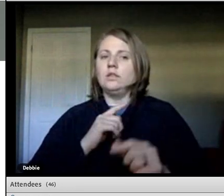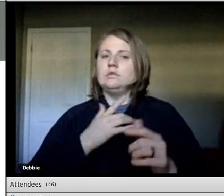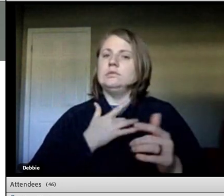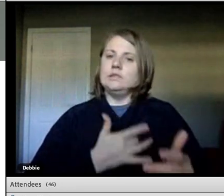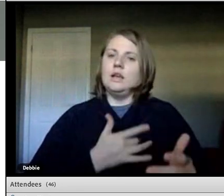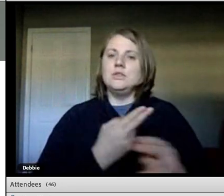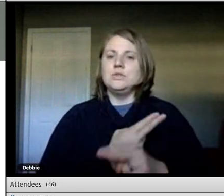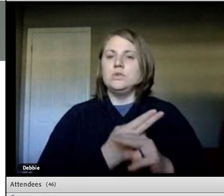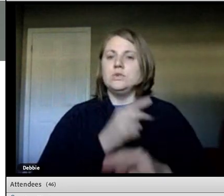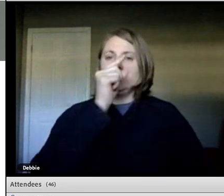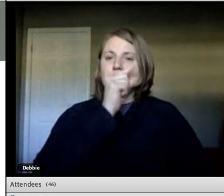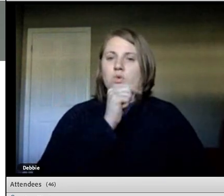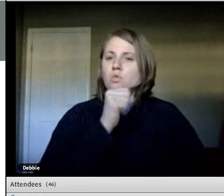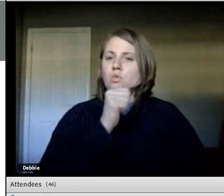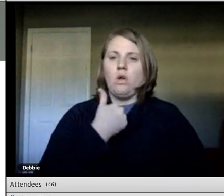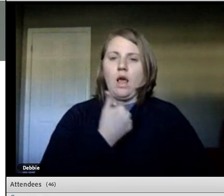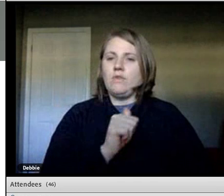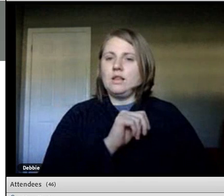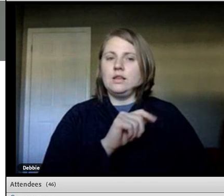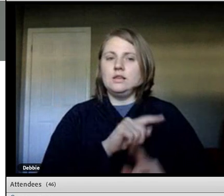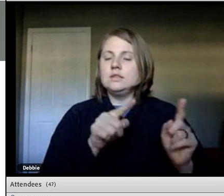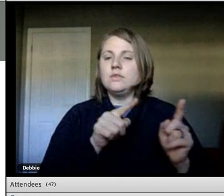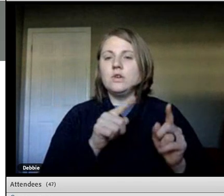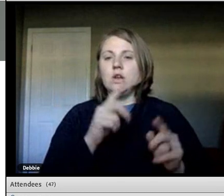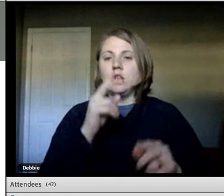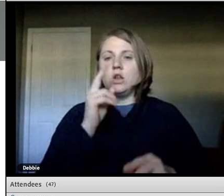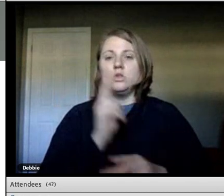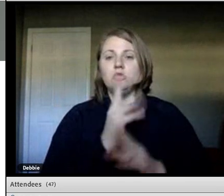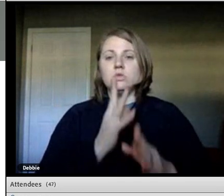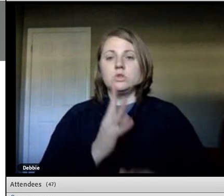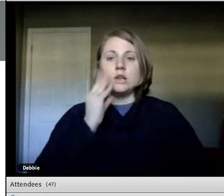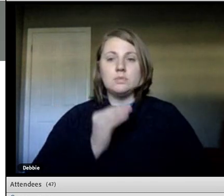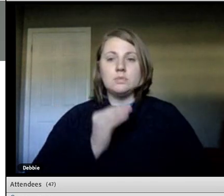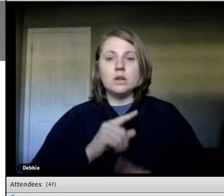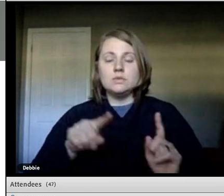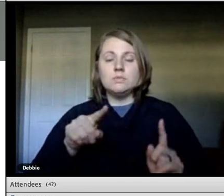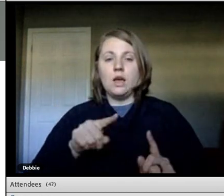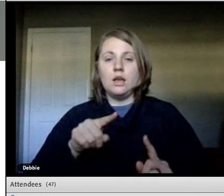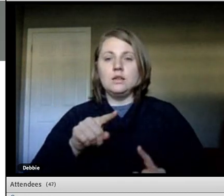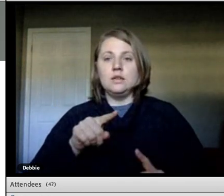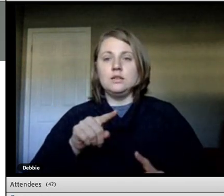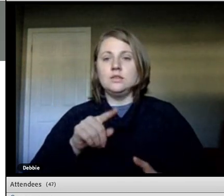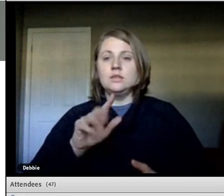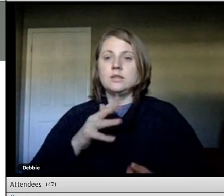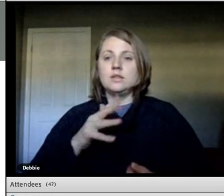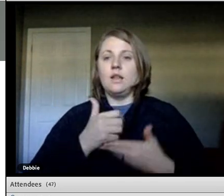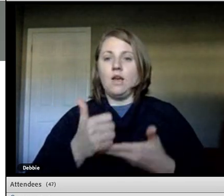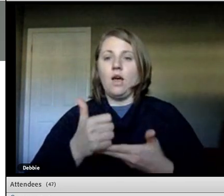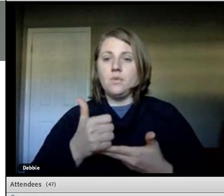any kind of different user experience with it, but you're kind of helping out the world of privacy